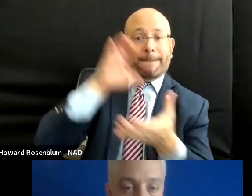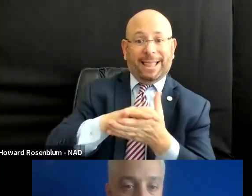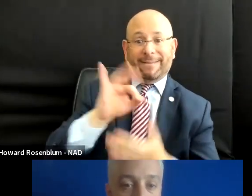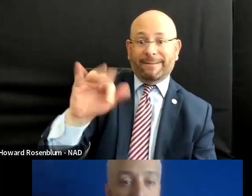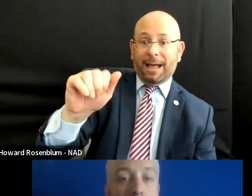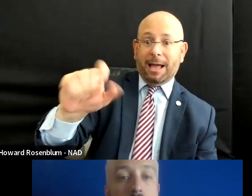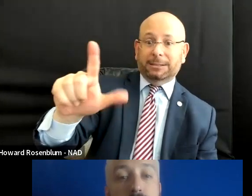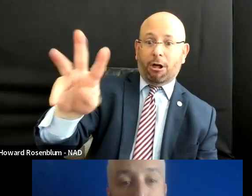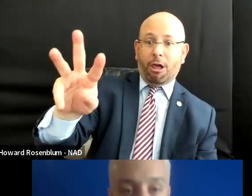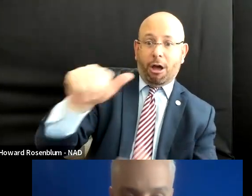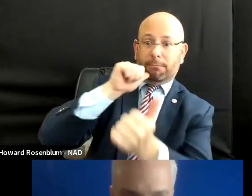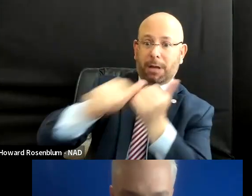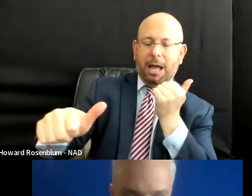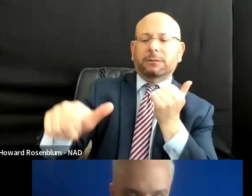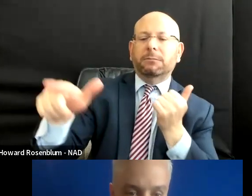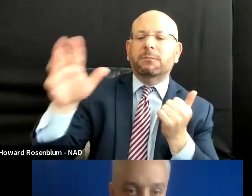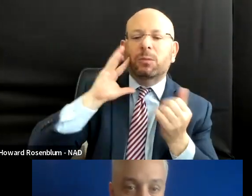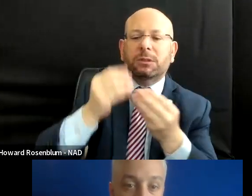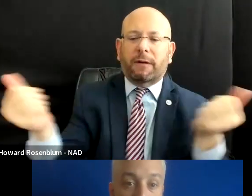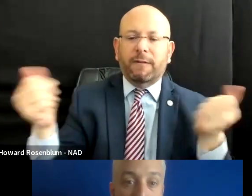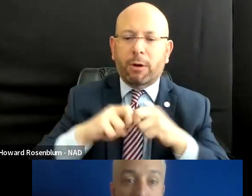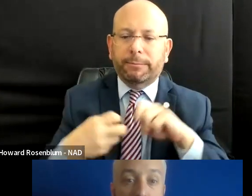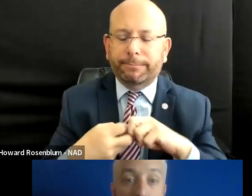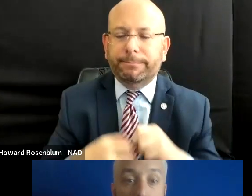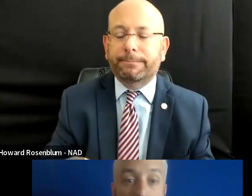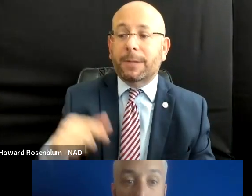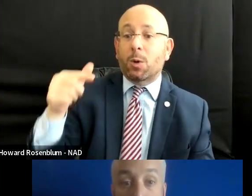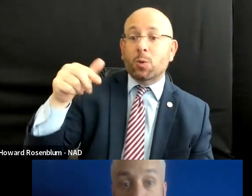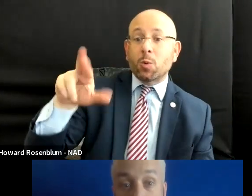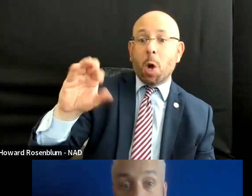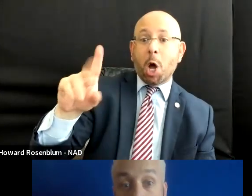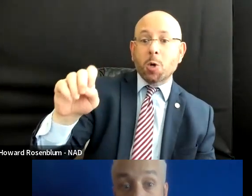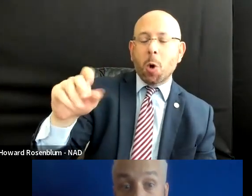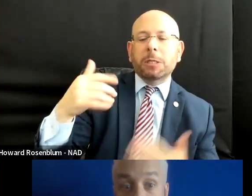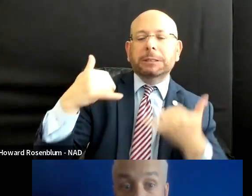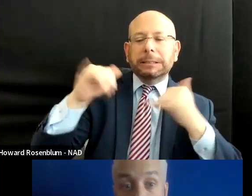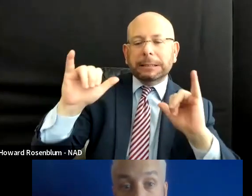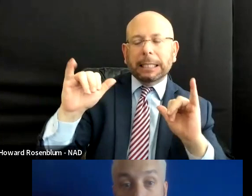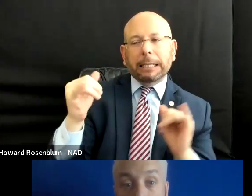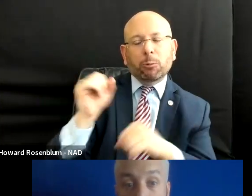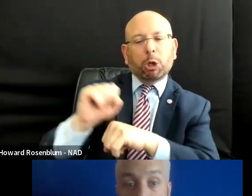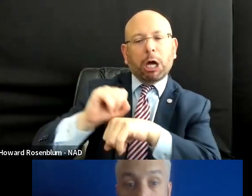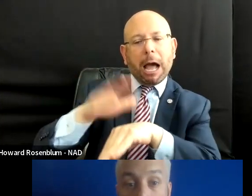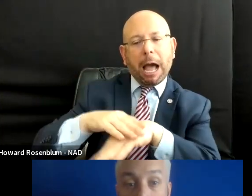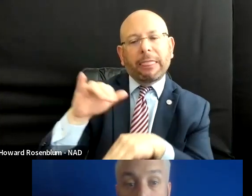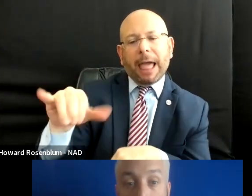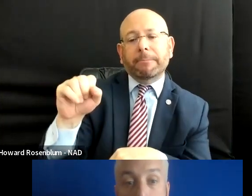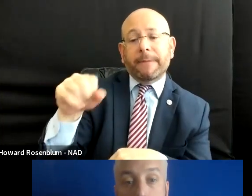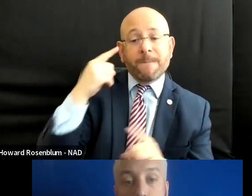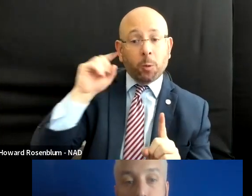have a subscription so some were willing to work with that and some weren't but it's always been a miss with these